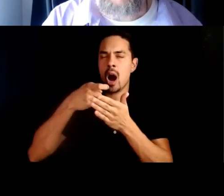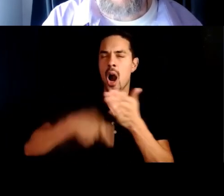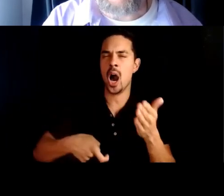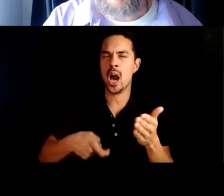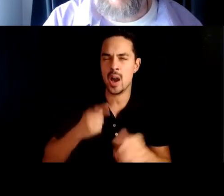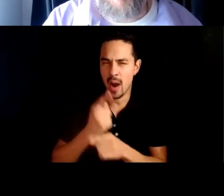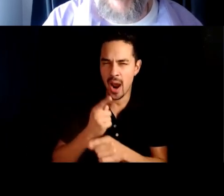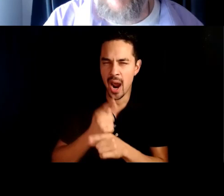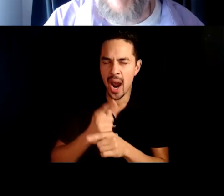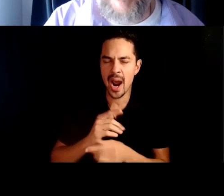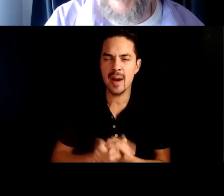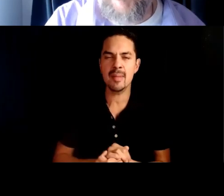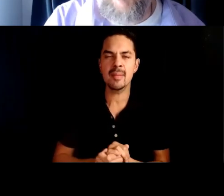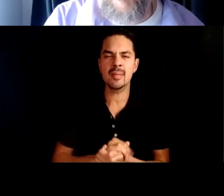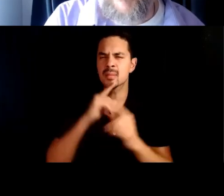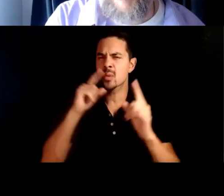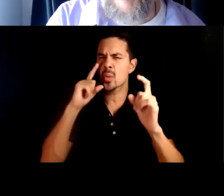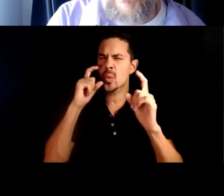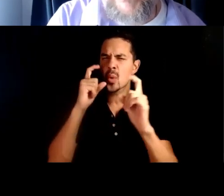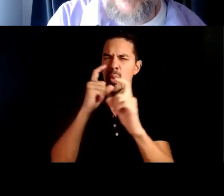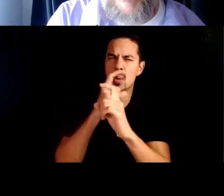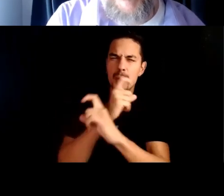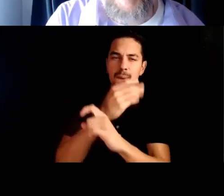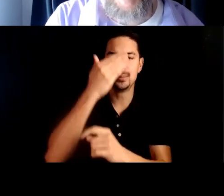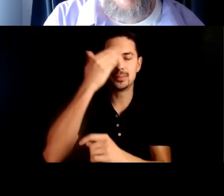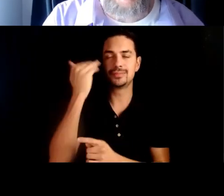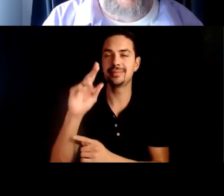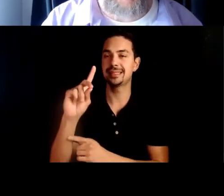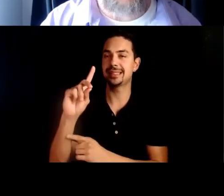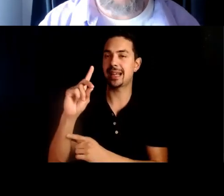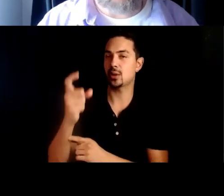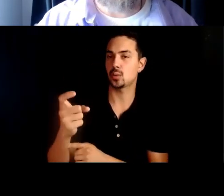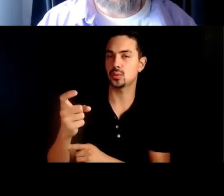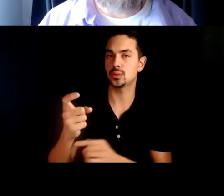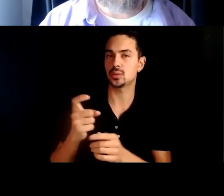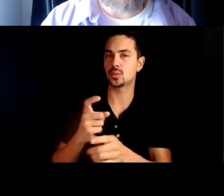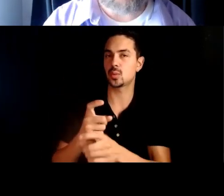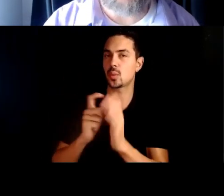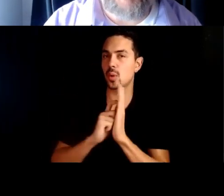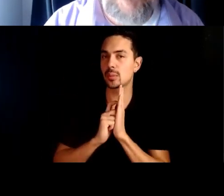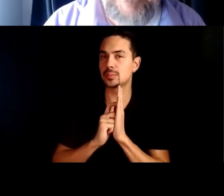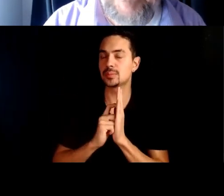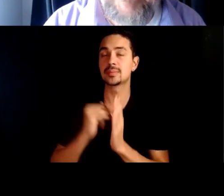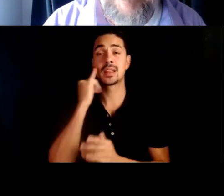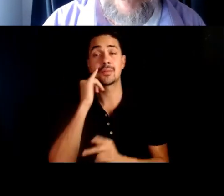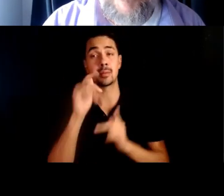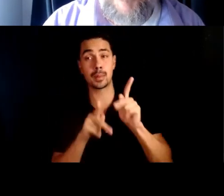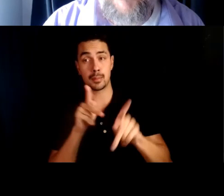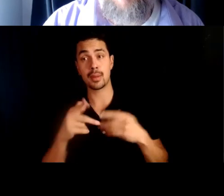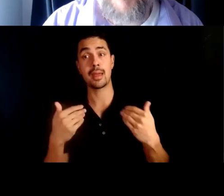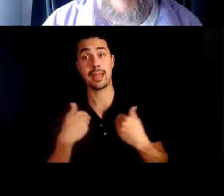it was complicated because of the whole diagnosis piece. So if folks had insurance,